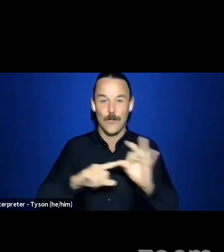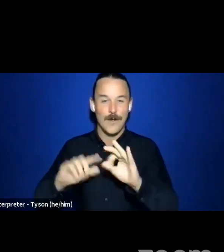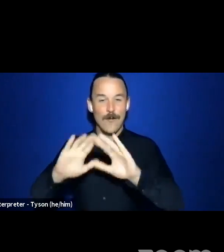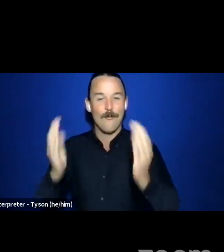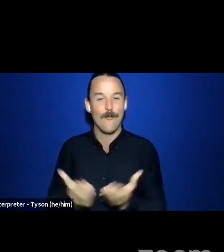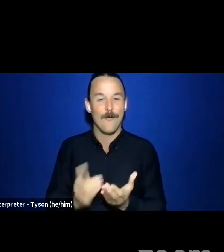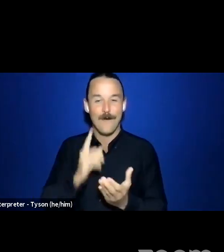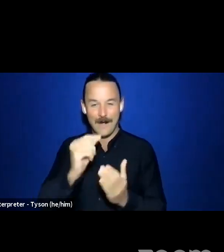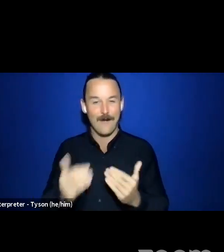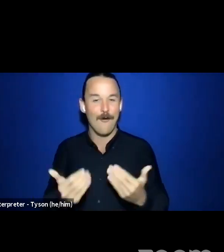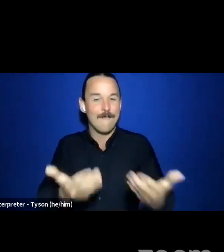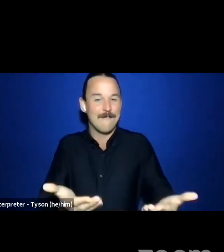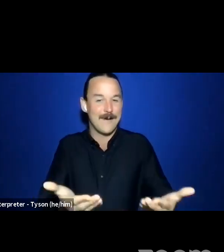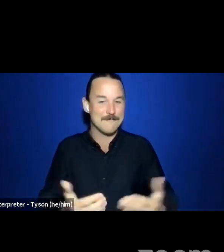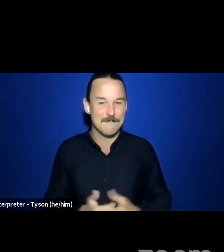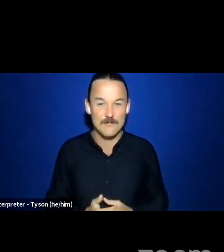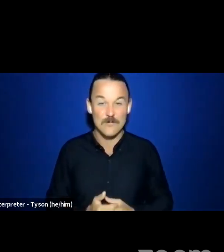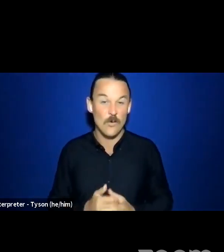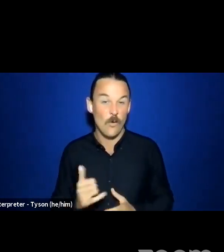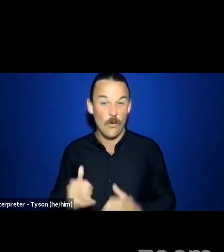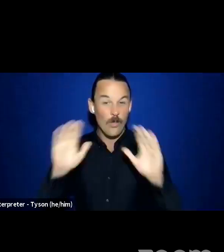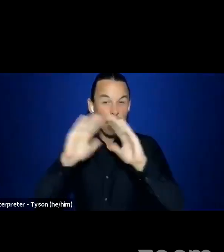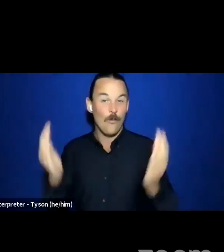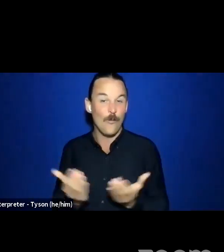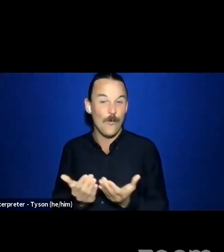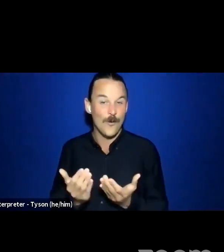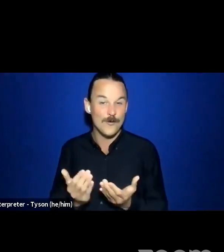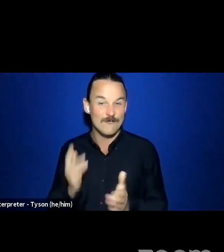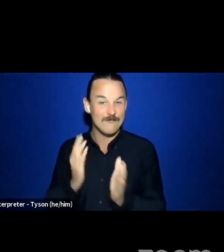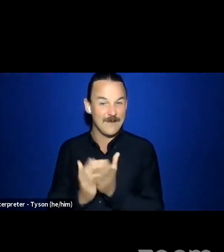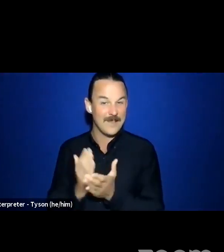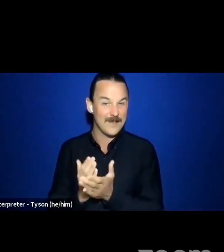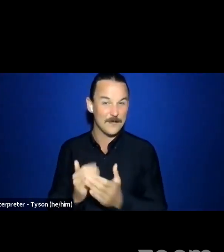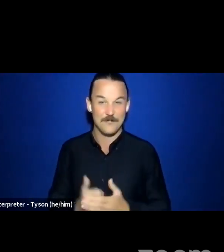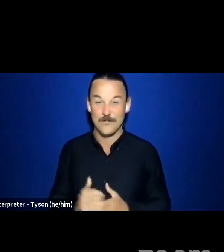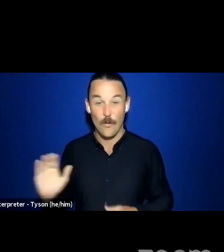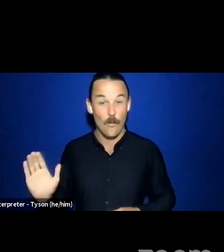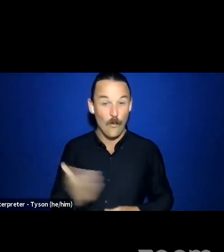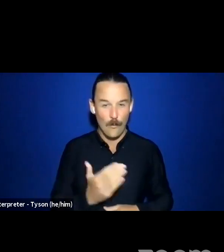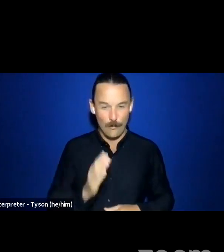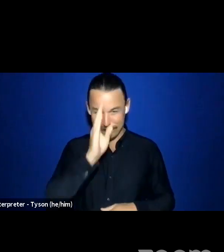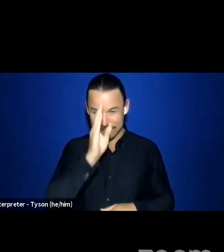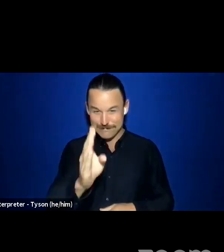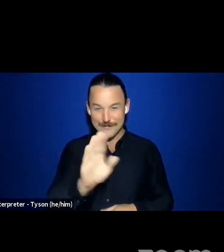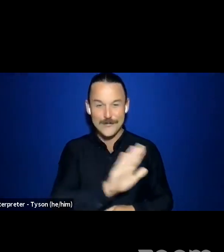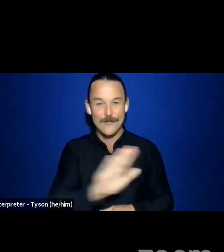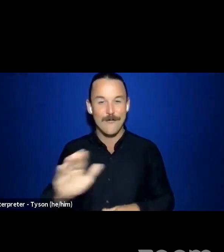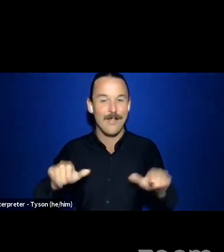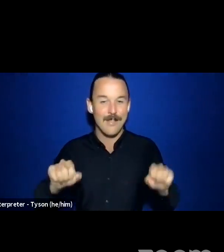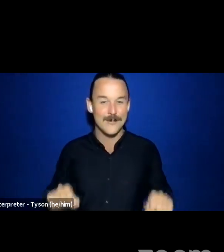the clear world has to offer. all world in general I think we have world in general I think we outstrip the straits as well. All of this direct to your living All of this direct to your